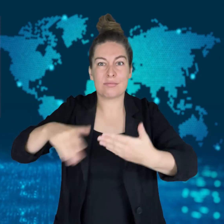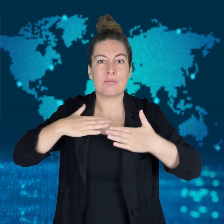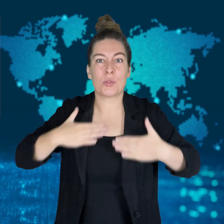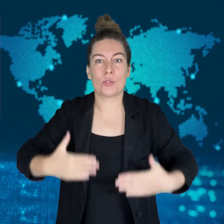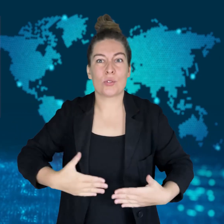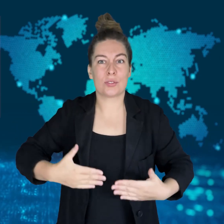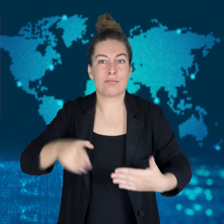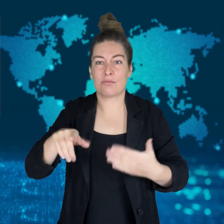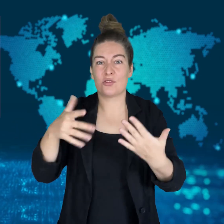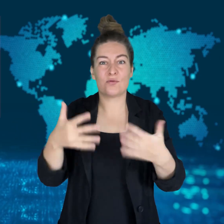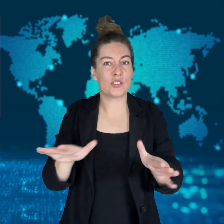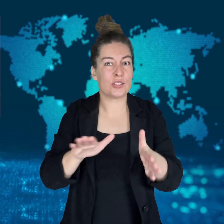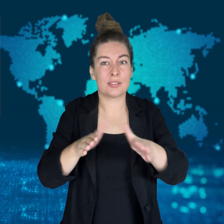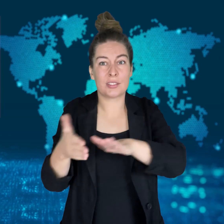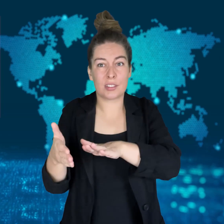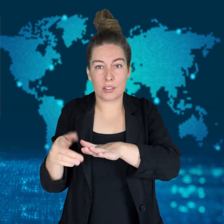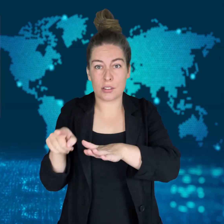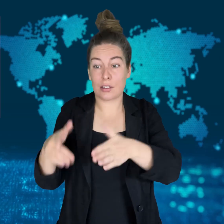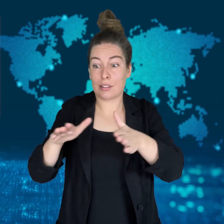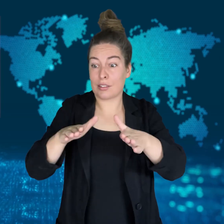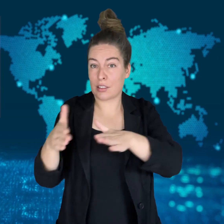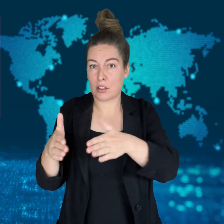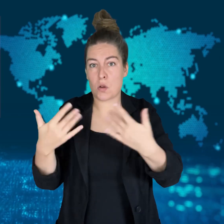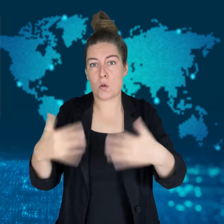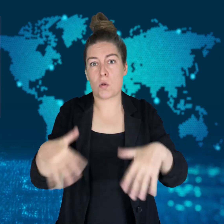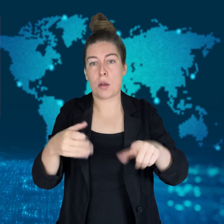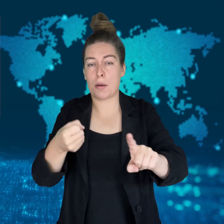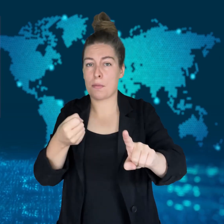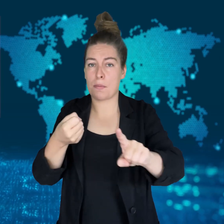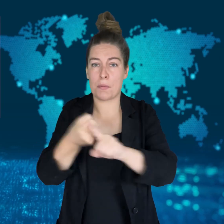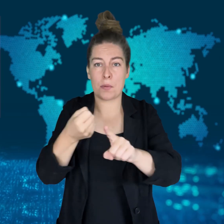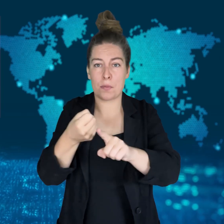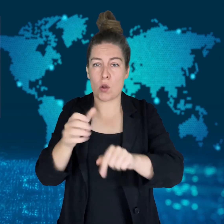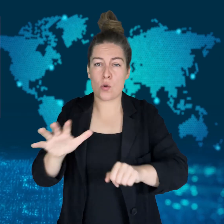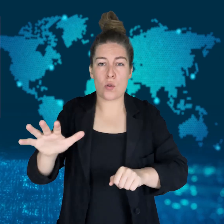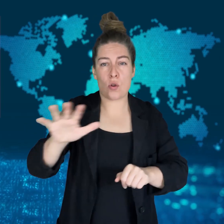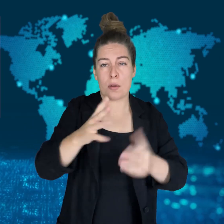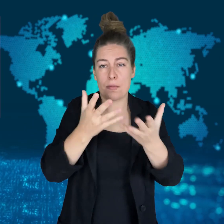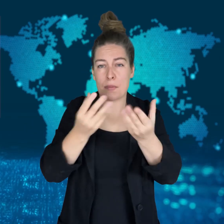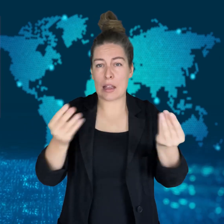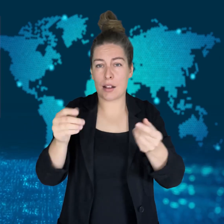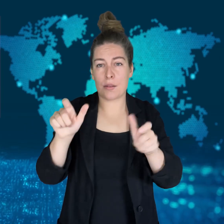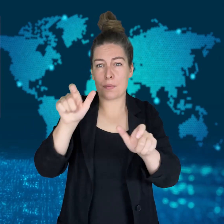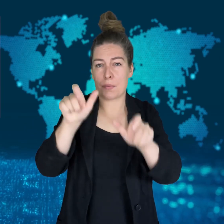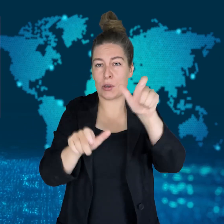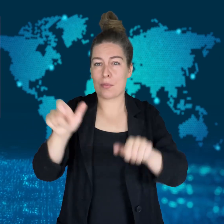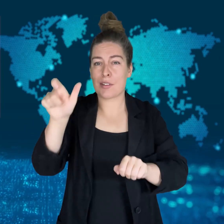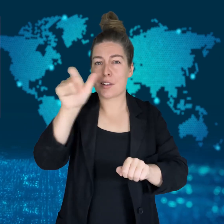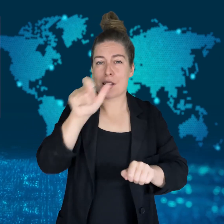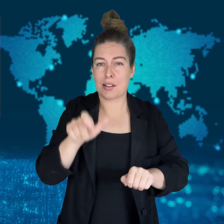when her body was found wrapped in black plastic bags in the Alps.